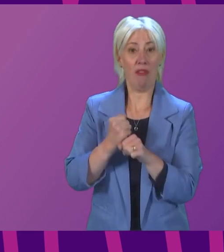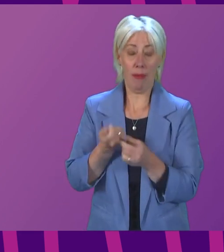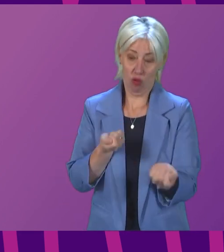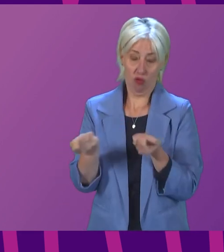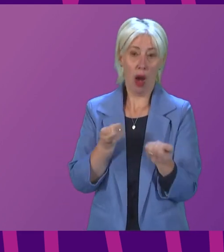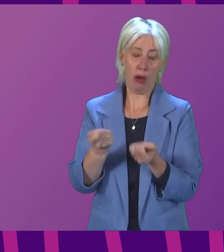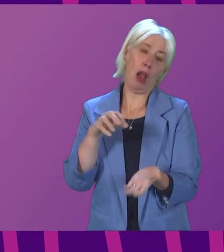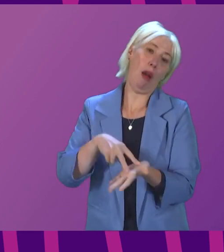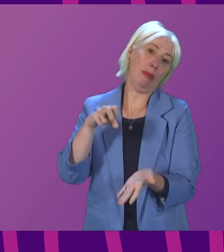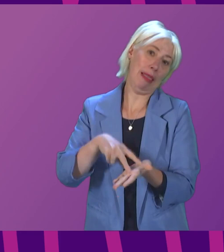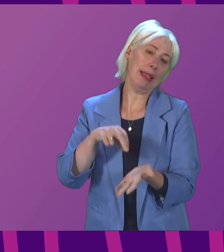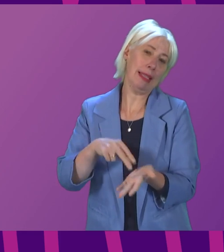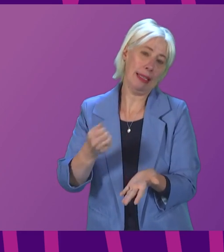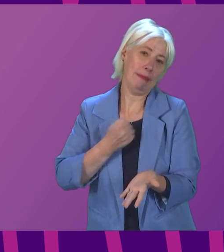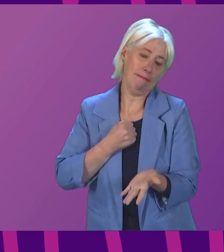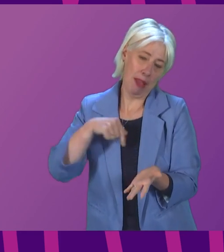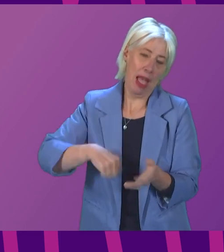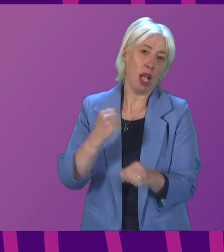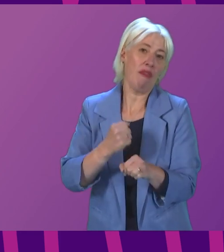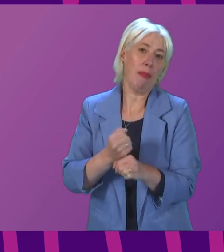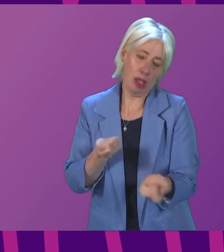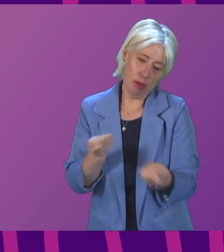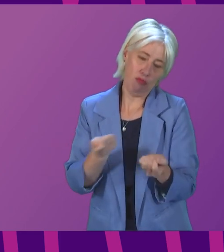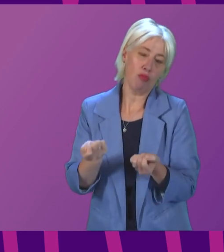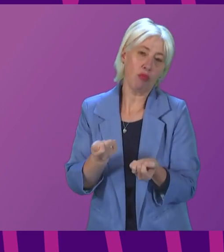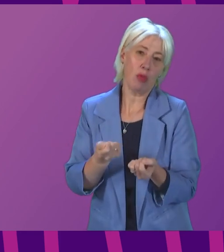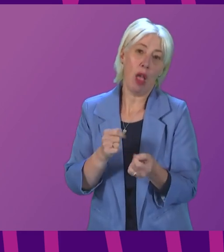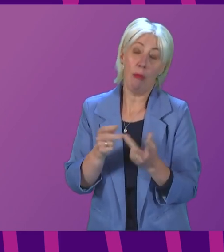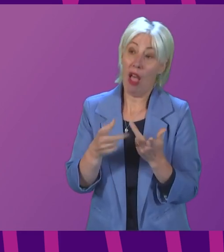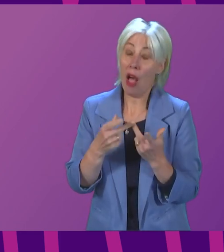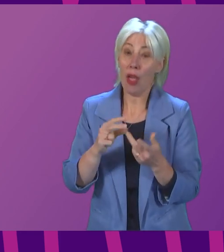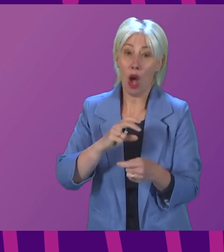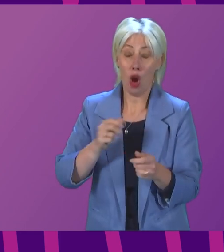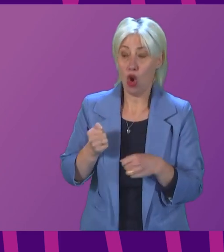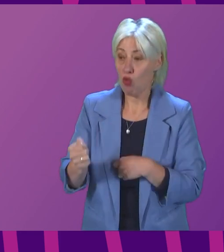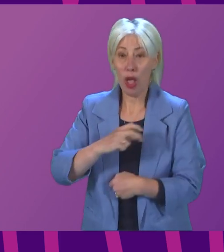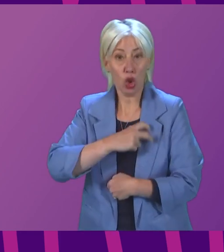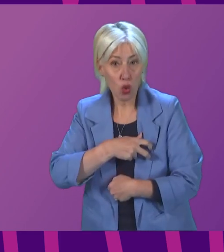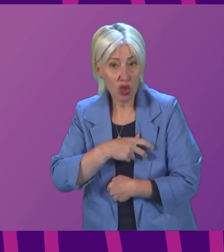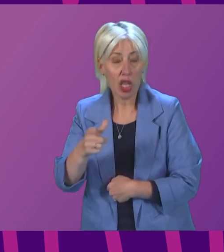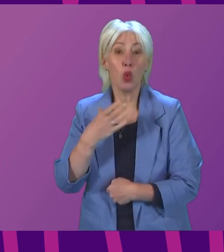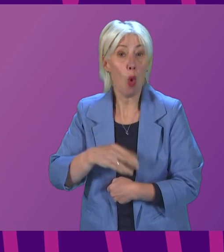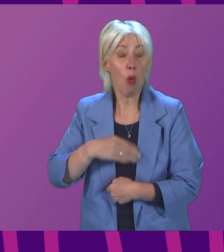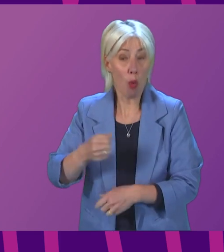that it is happening under this Government. However, many others, including the rail unions, campaigned for this to happen and it is important